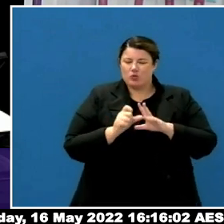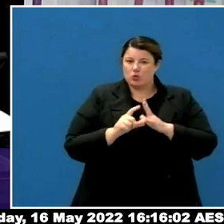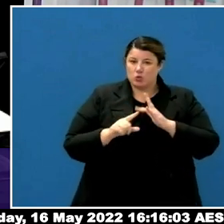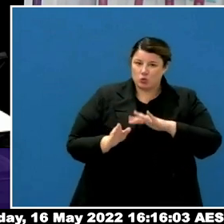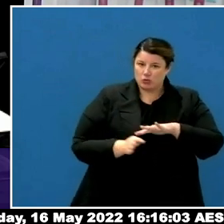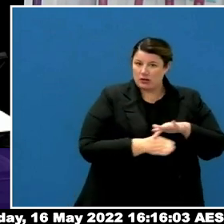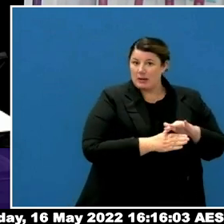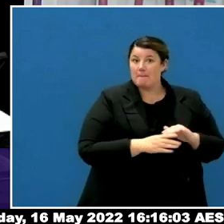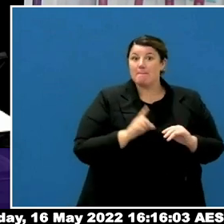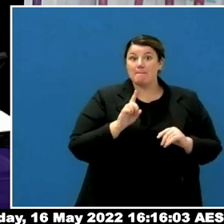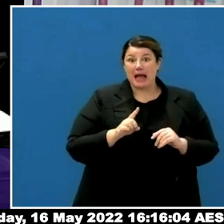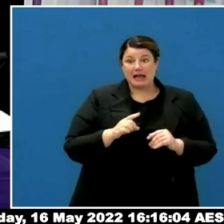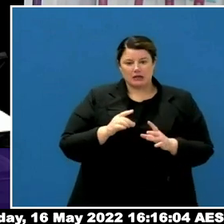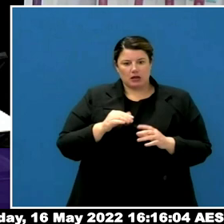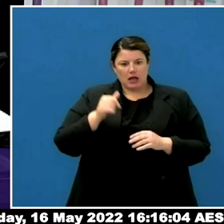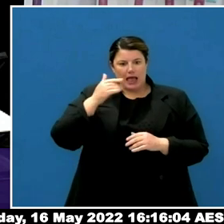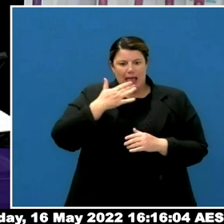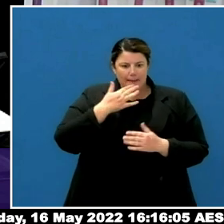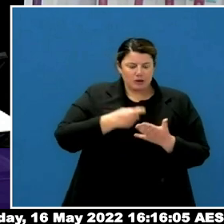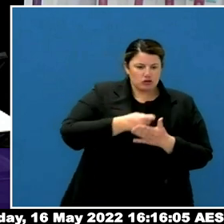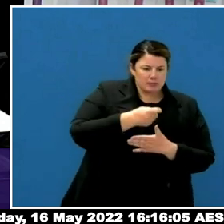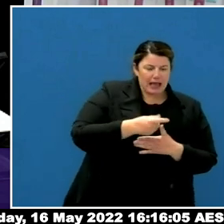going. ROB: You lose a bit of control.